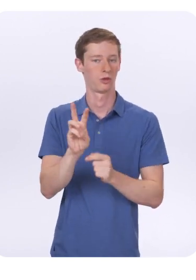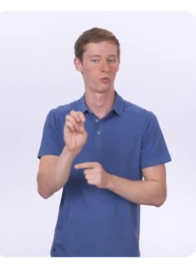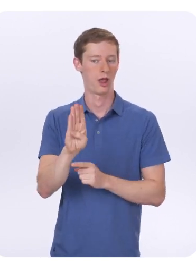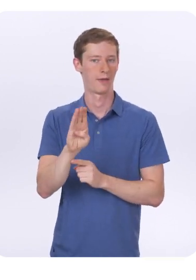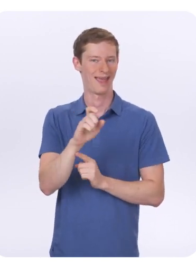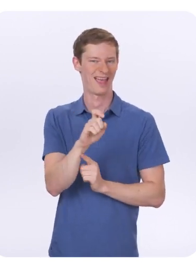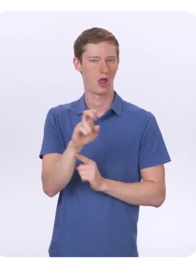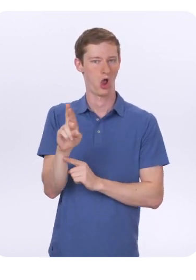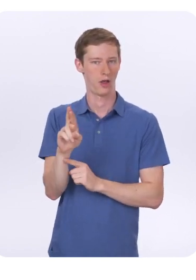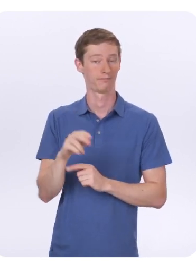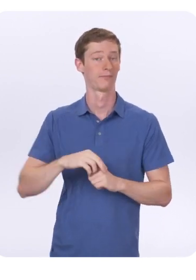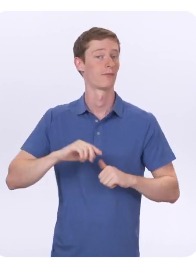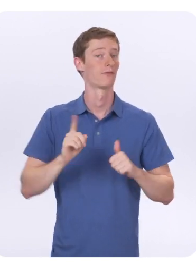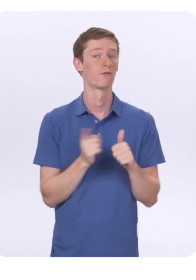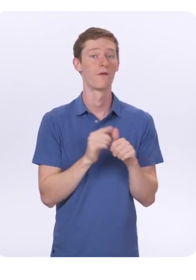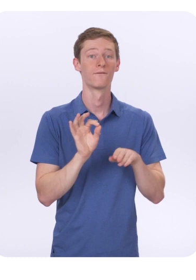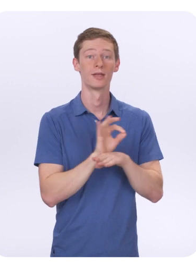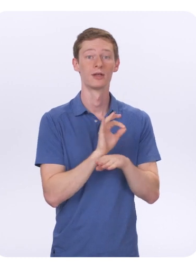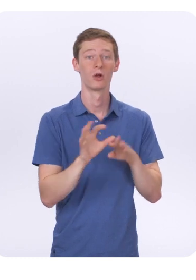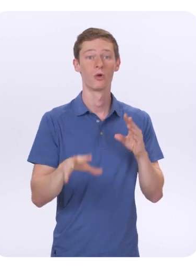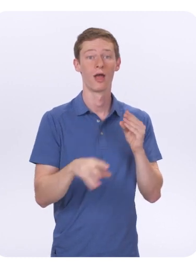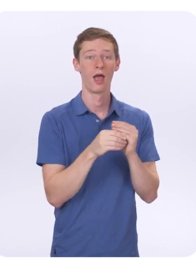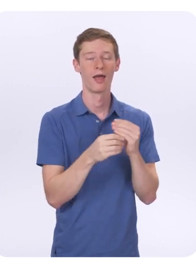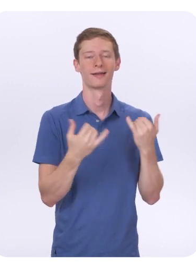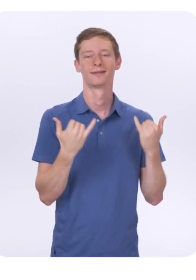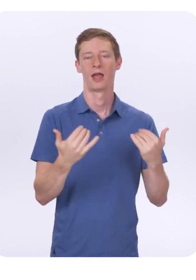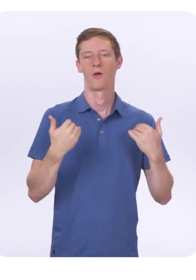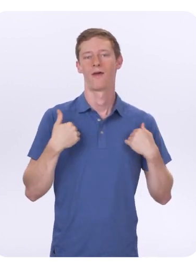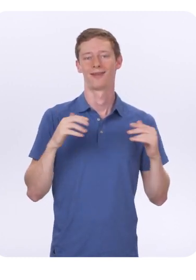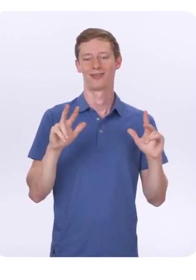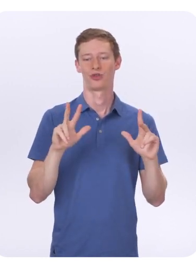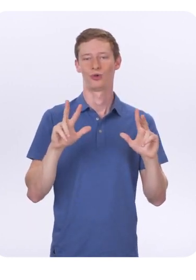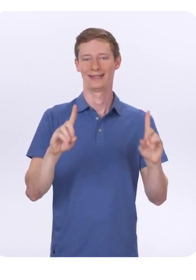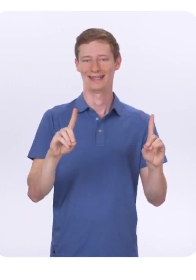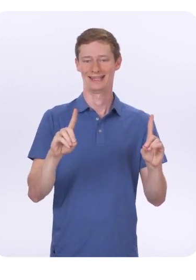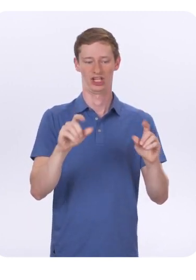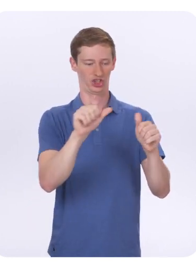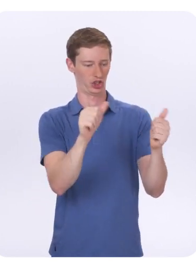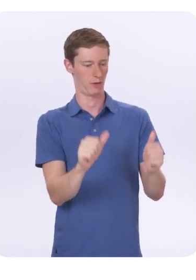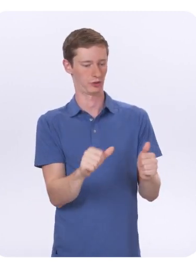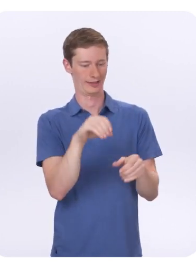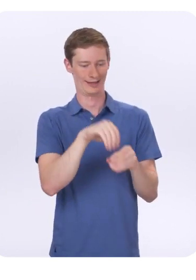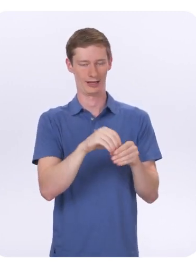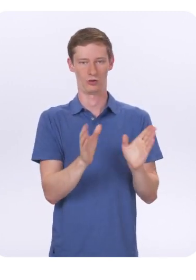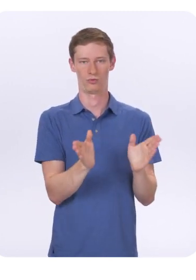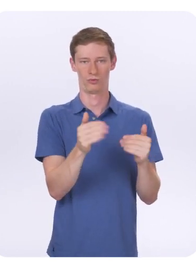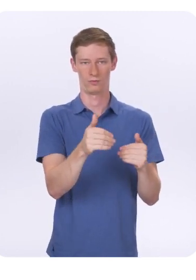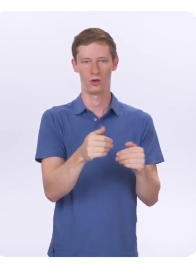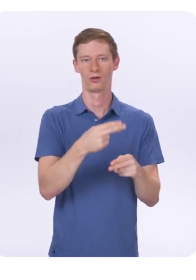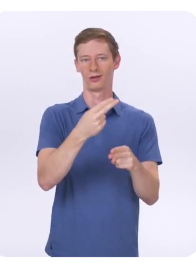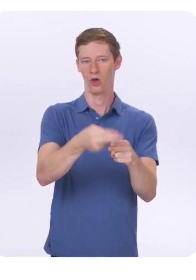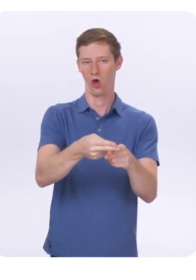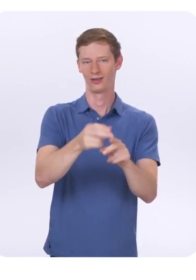is the ability to get the 3D geometry of the room. This is also called the Scene mesh.